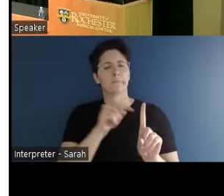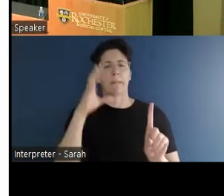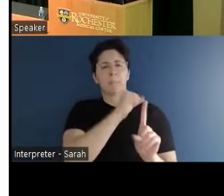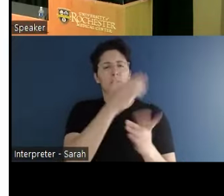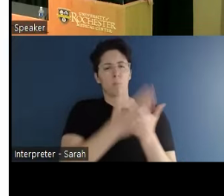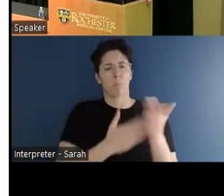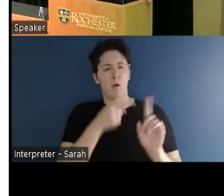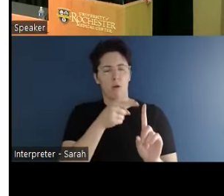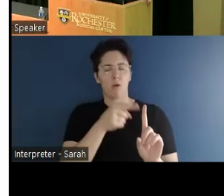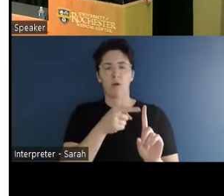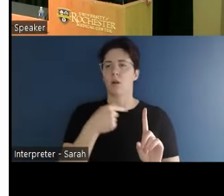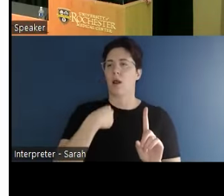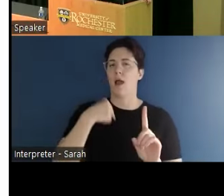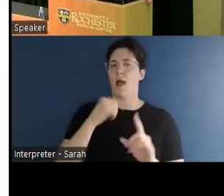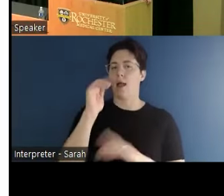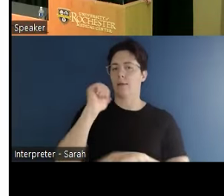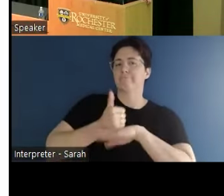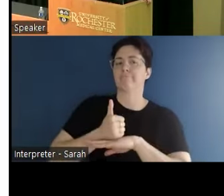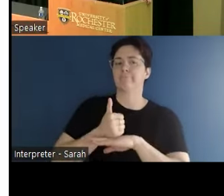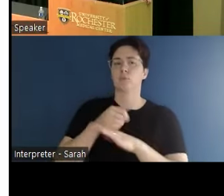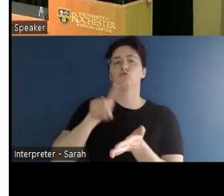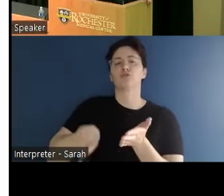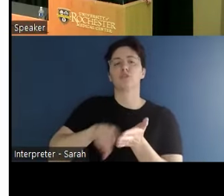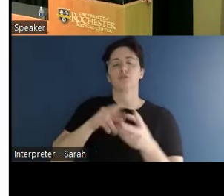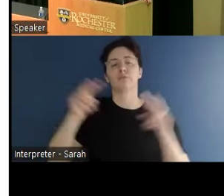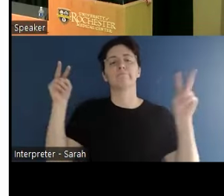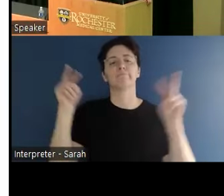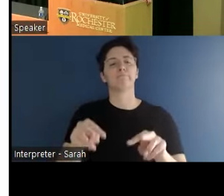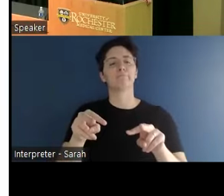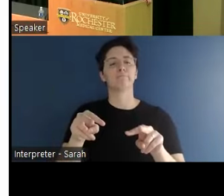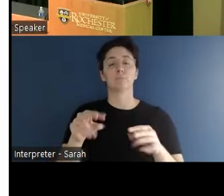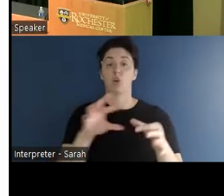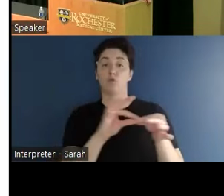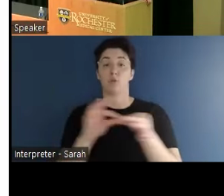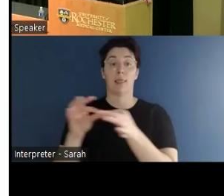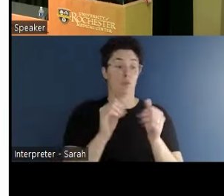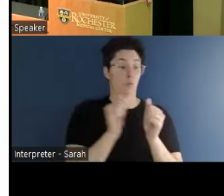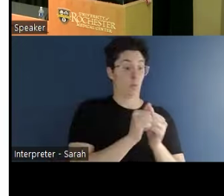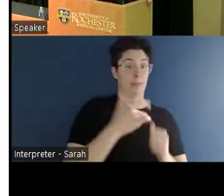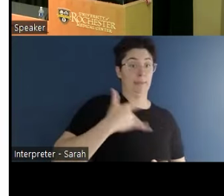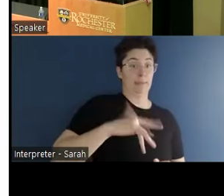but growing program of research that examines the relationship between sensory disregulation